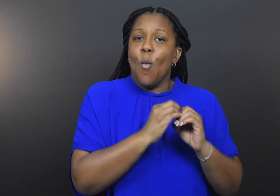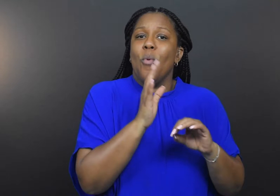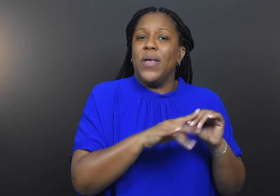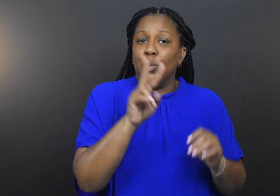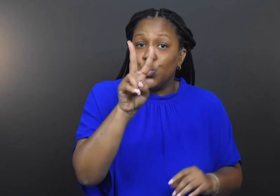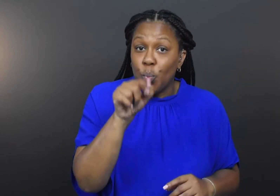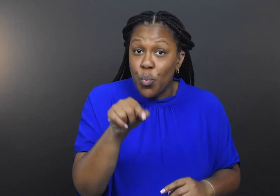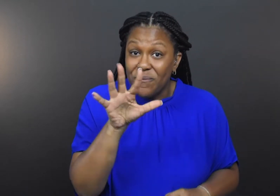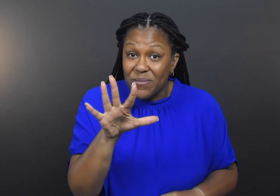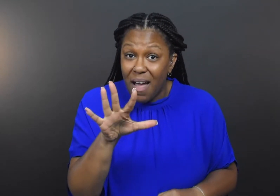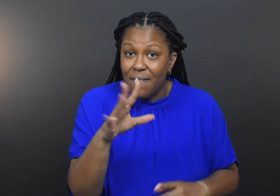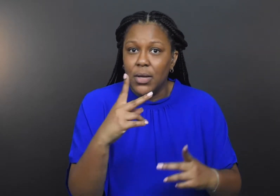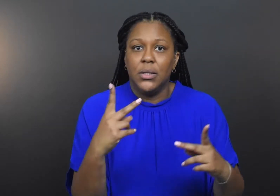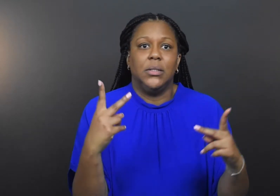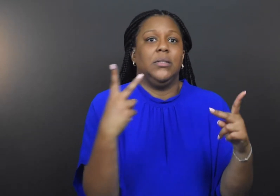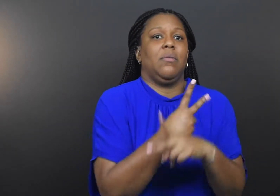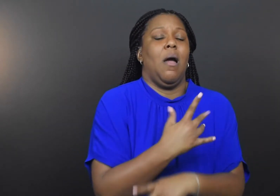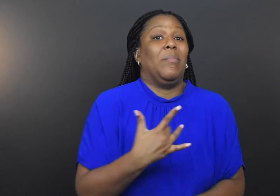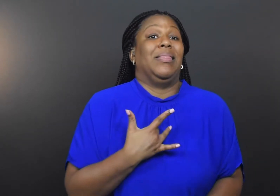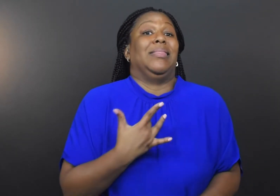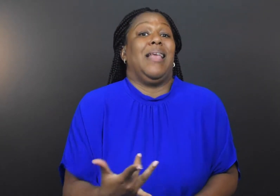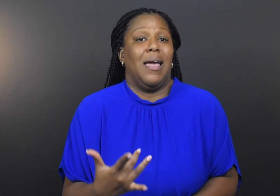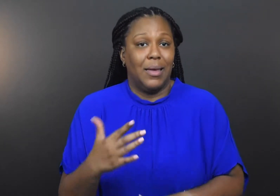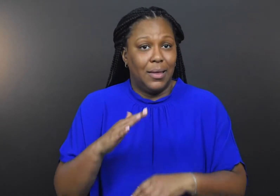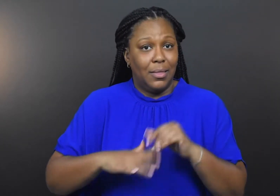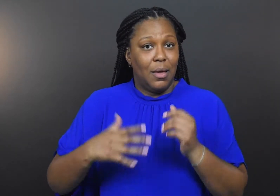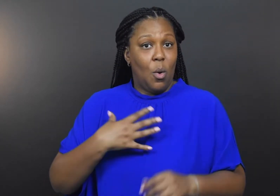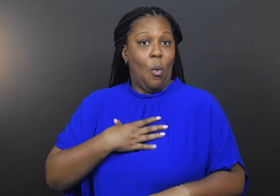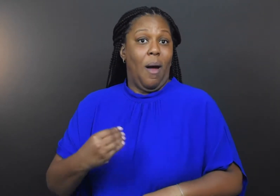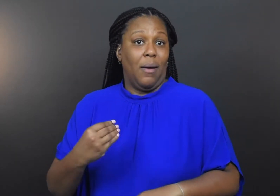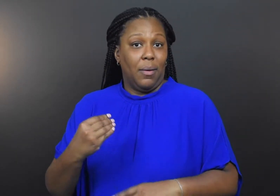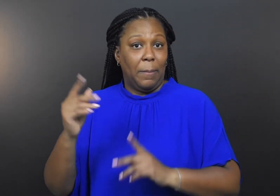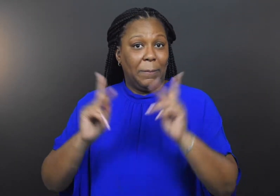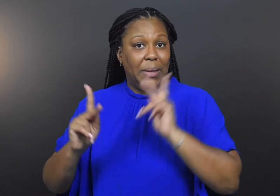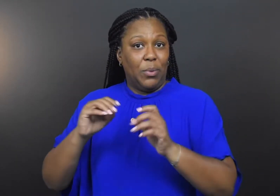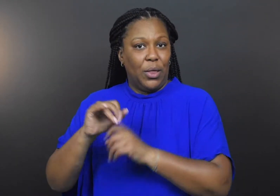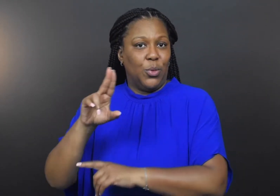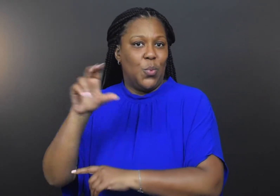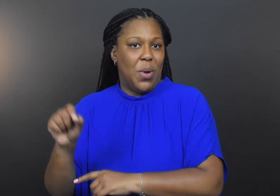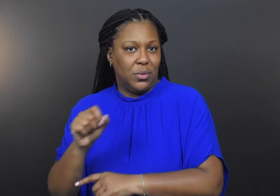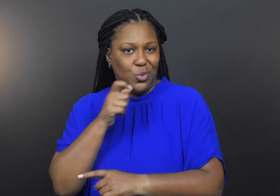They are more than 2.5 times as likely as White people in the United States to get COVID-19